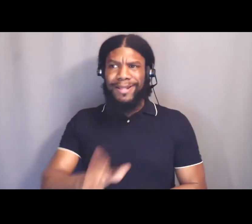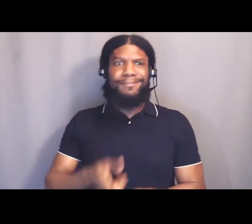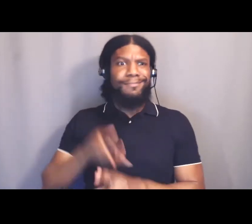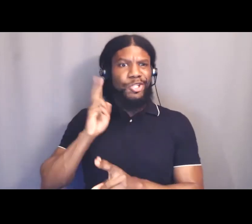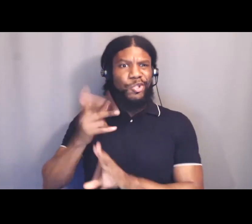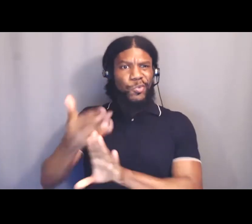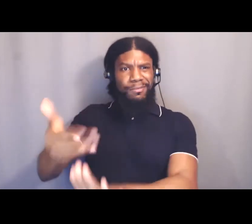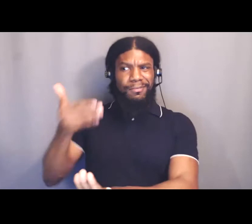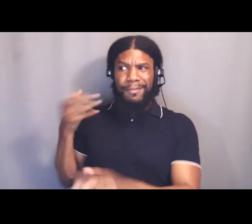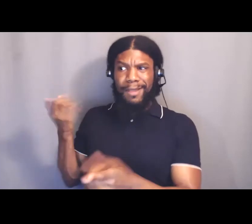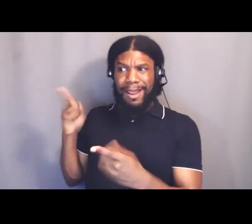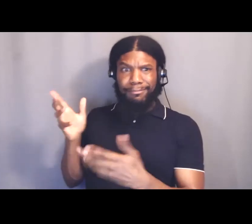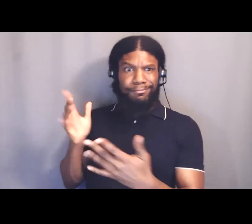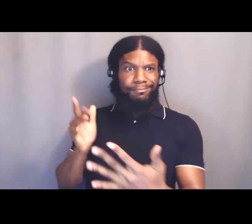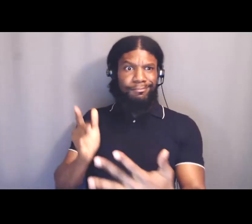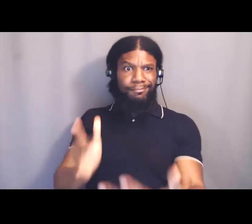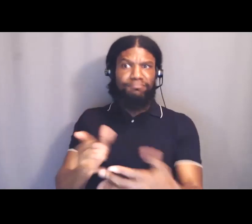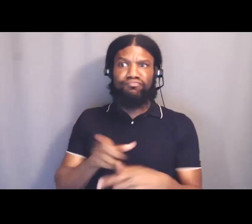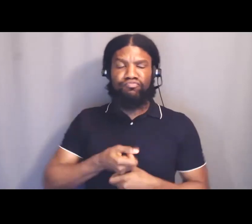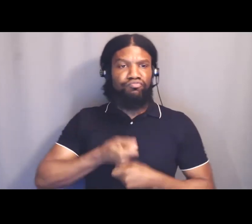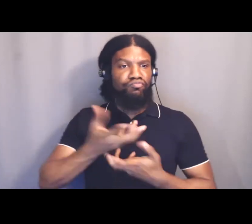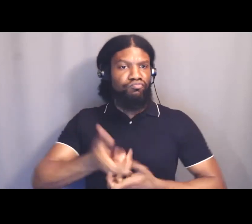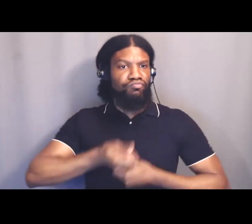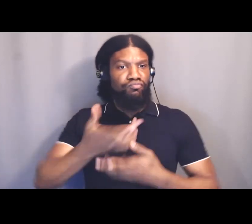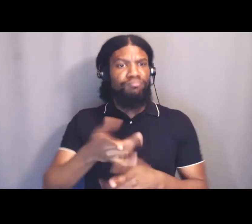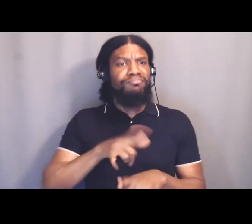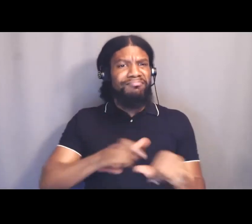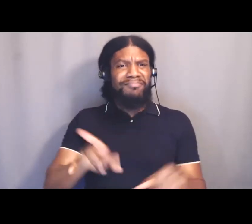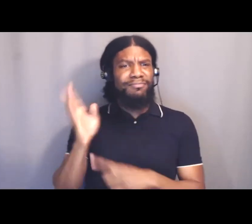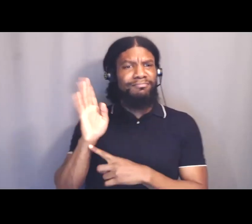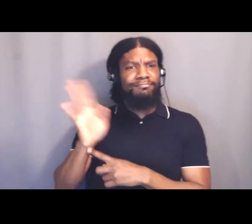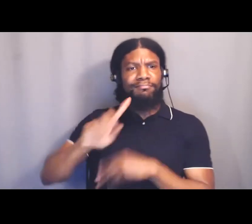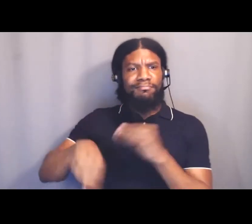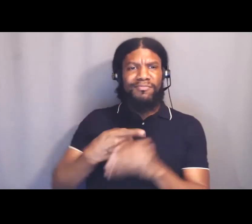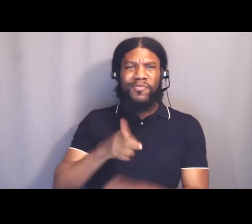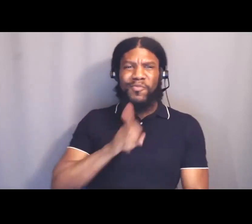and also just spoke about, just did a really beautiful artistic rendition